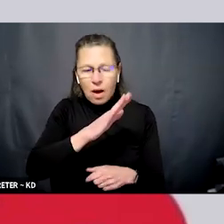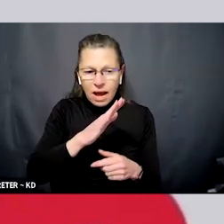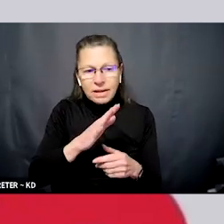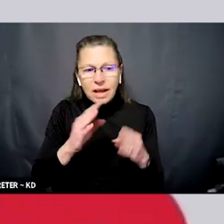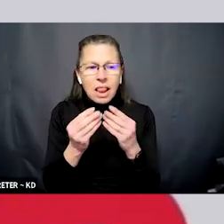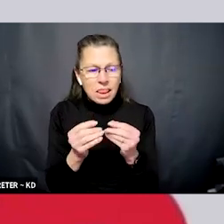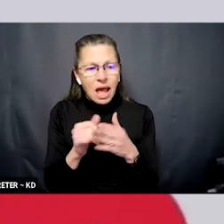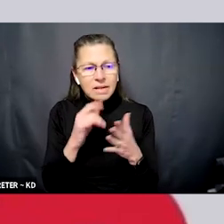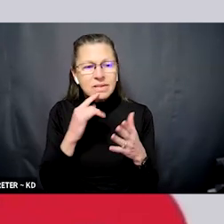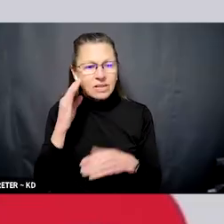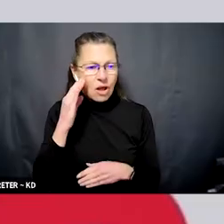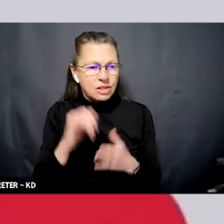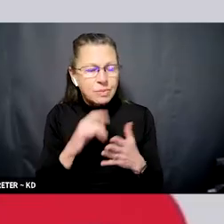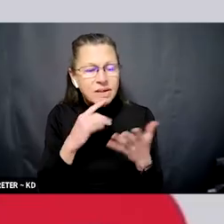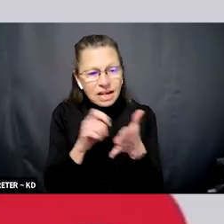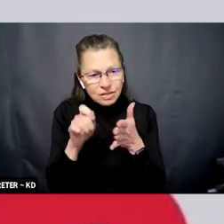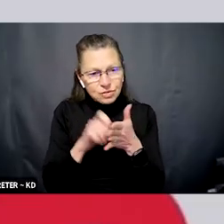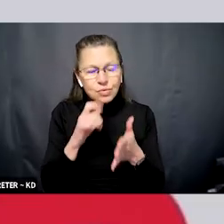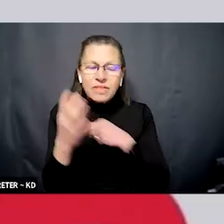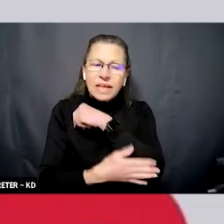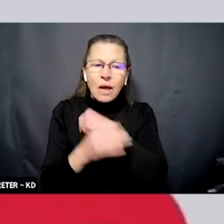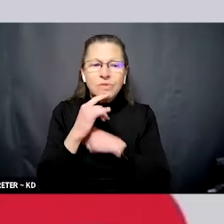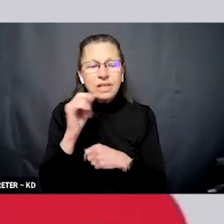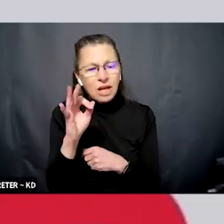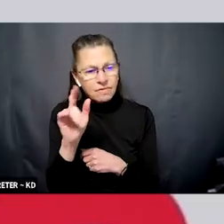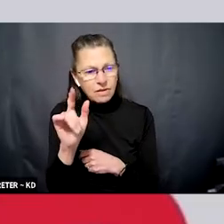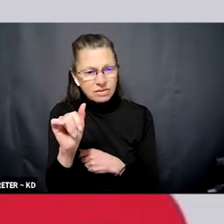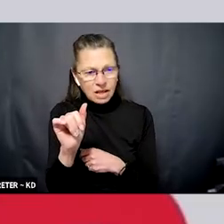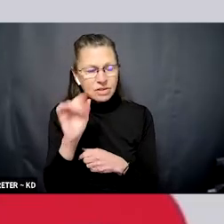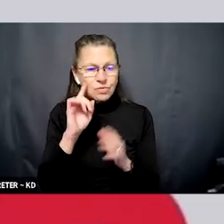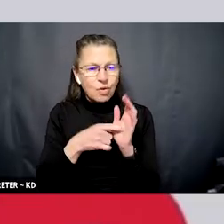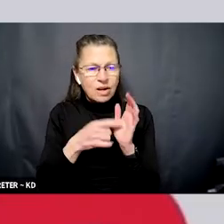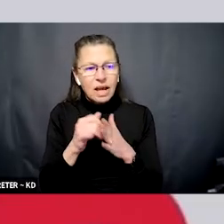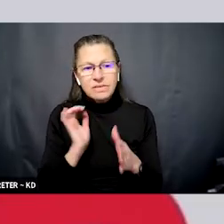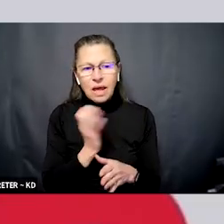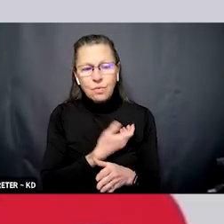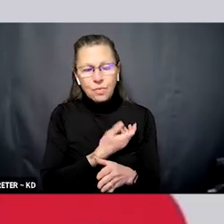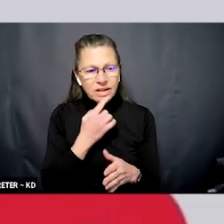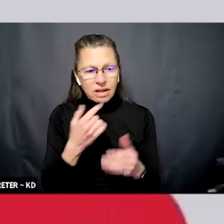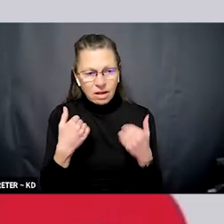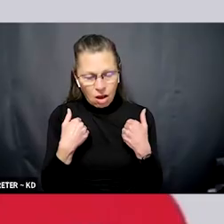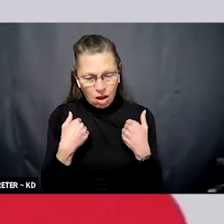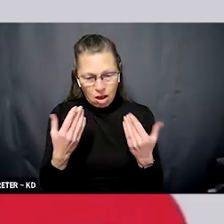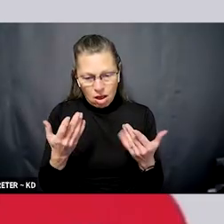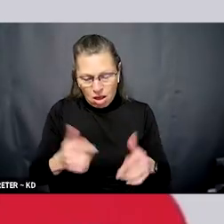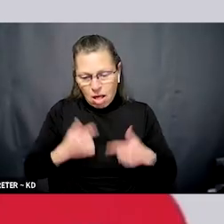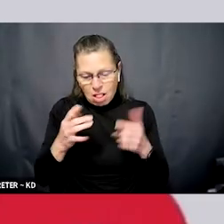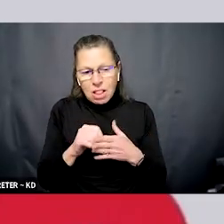written. The County of Los Angeles recognizes that we occupy land originally and still inhabited and